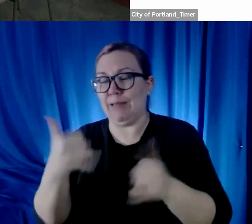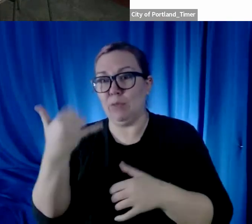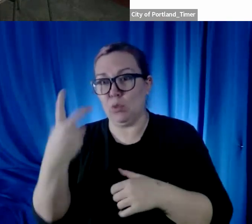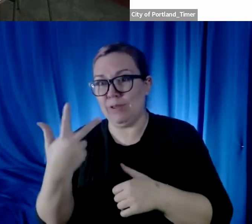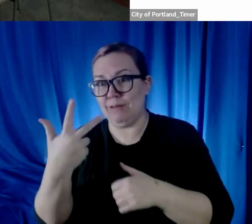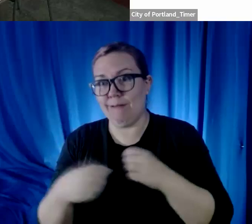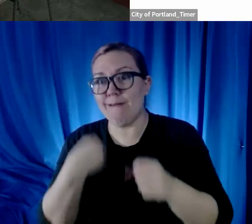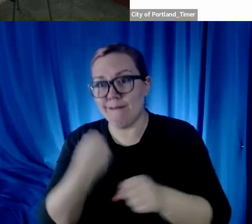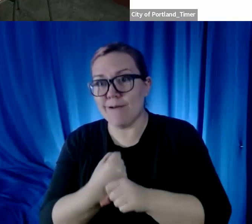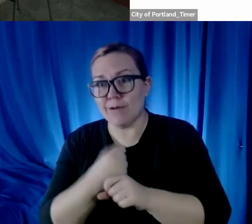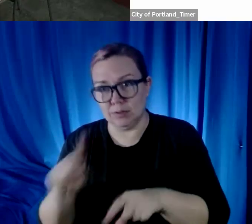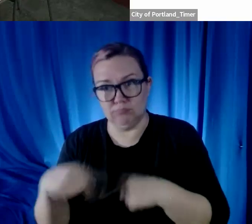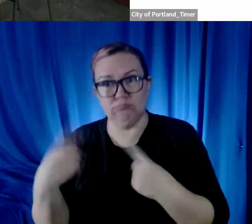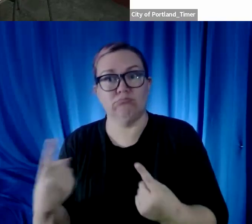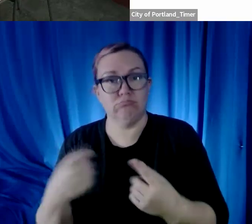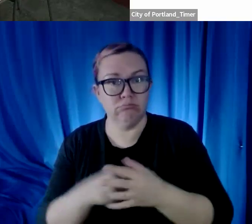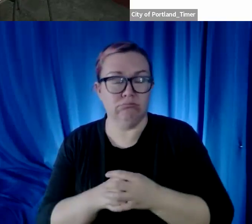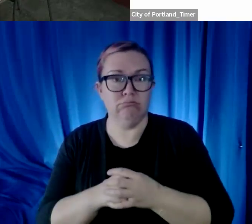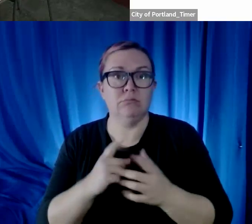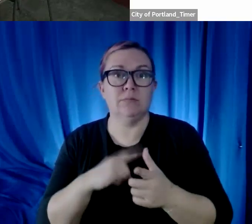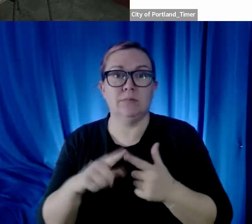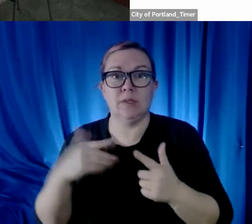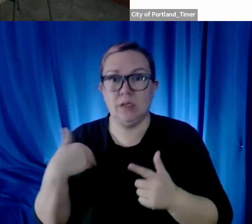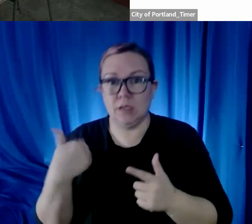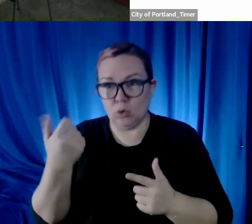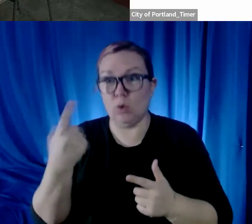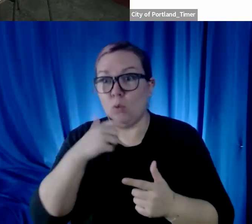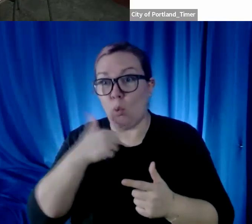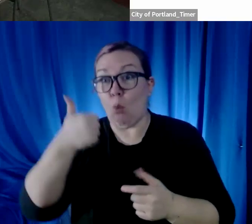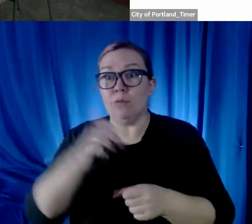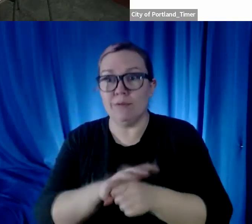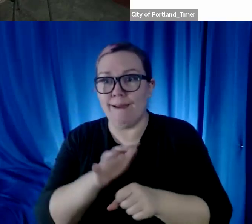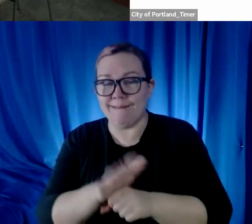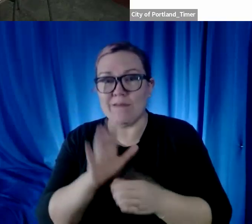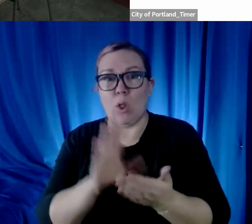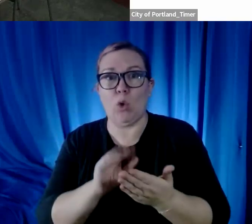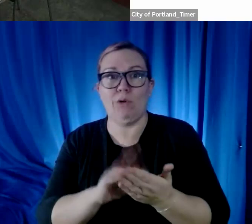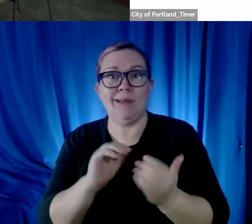And then when my younger one was old enough, I kind of learned how to create a team.